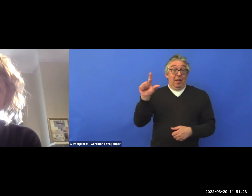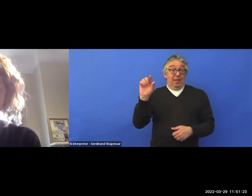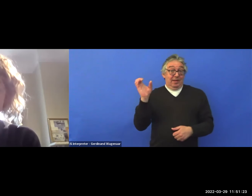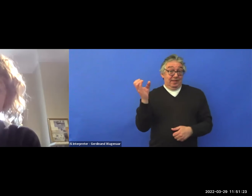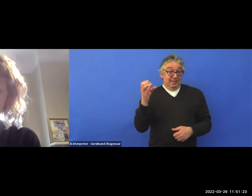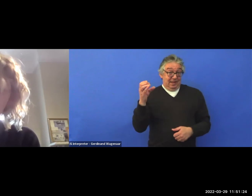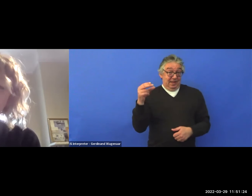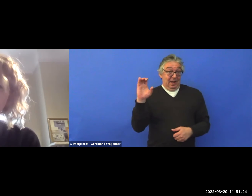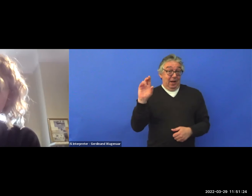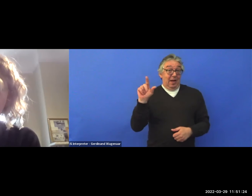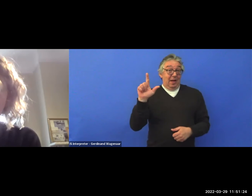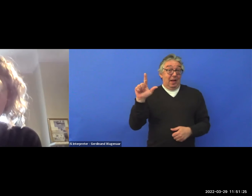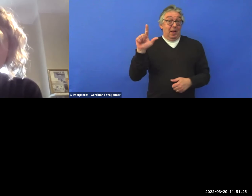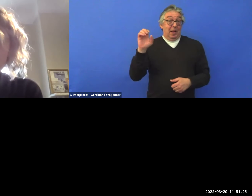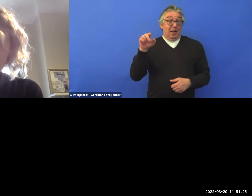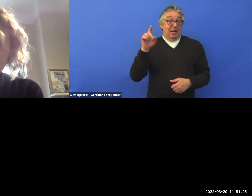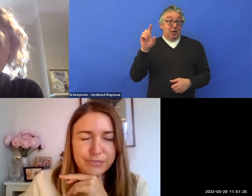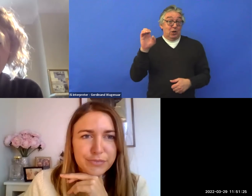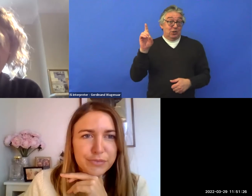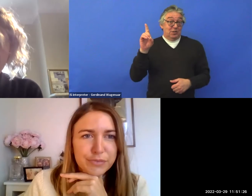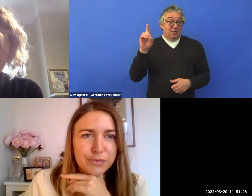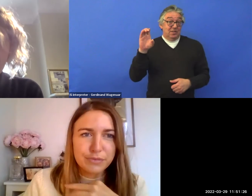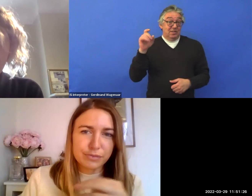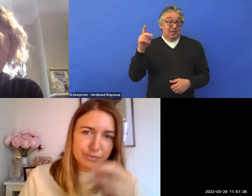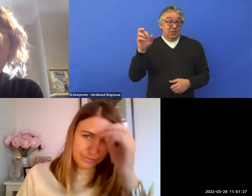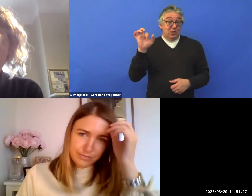You're going to introduce the breakout rooms